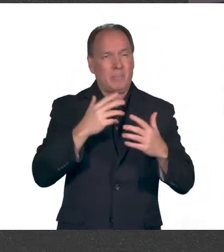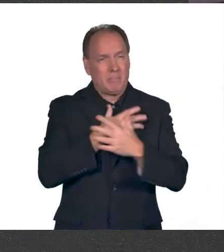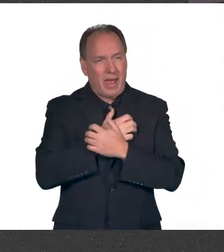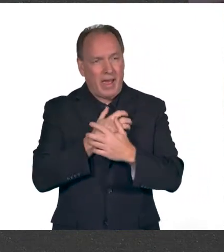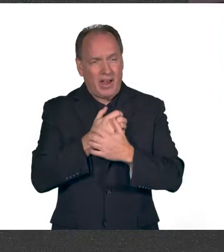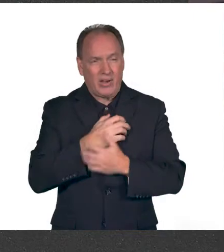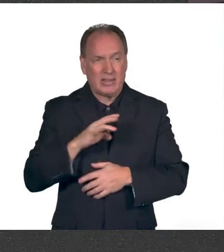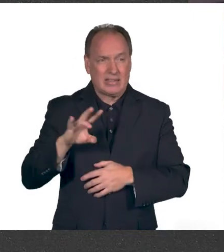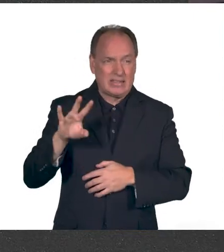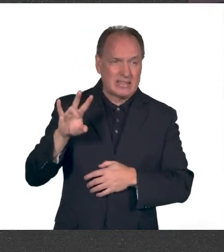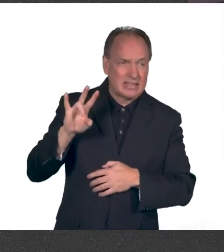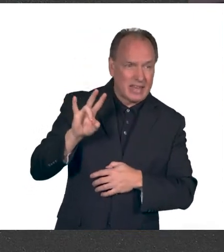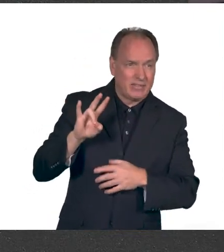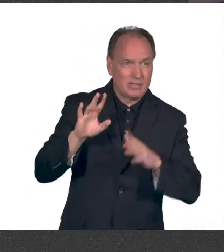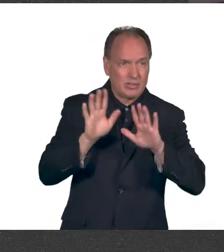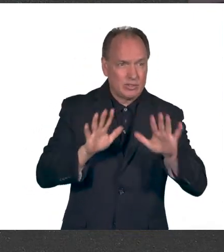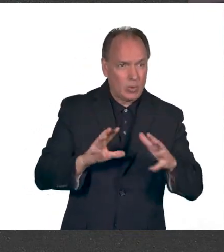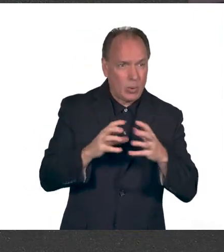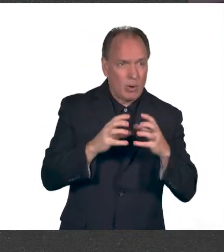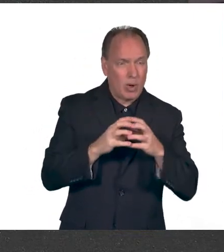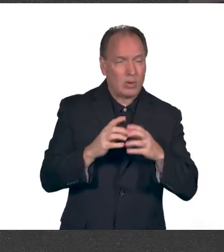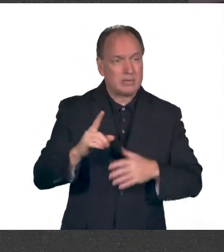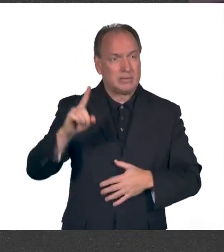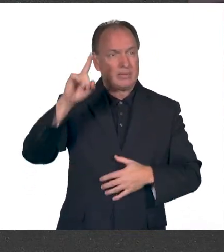Bear is seven snowballs high.